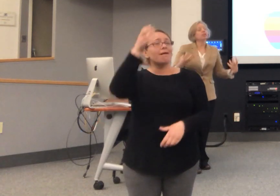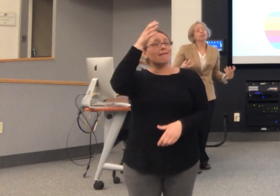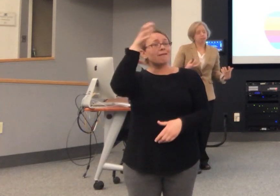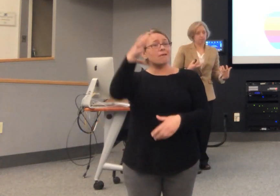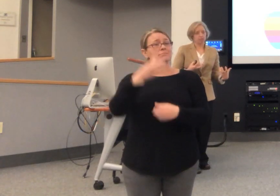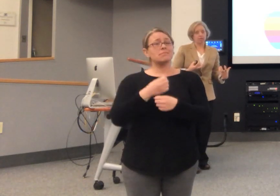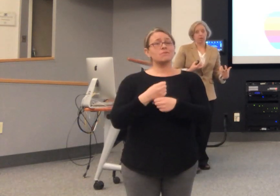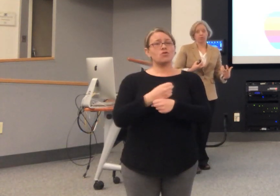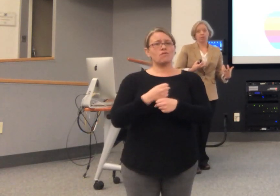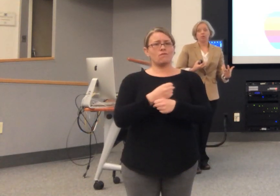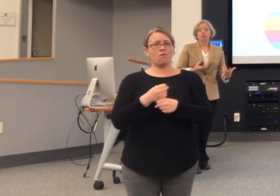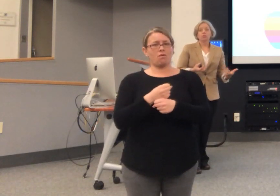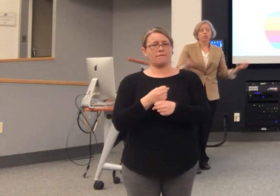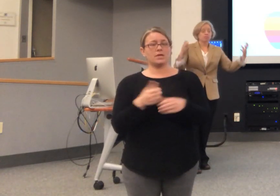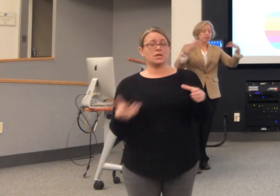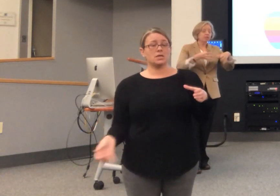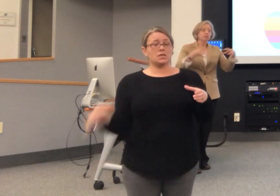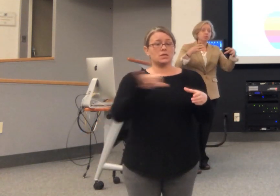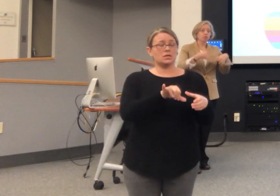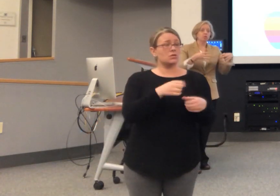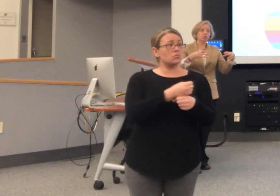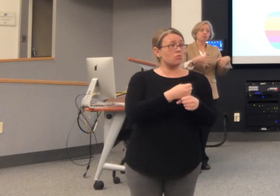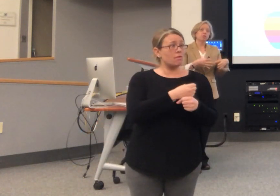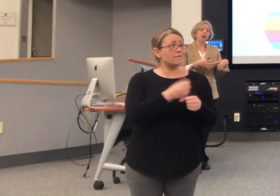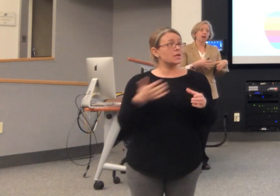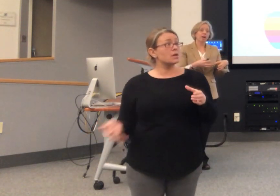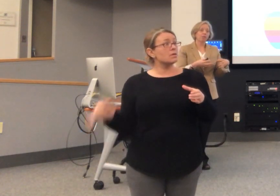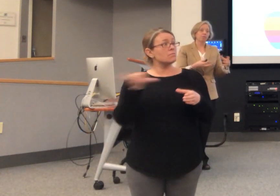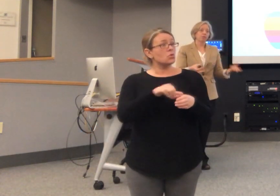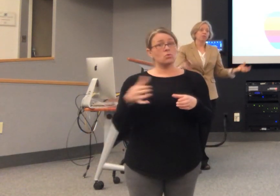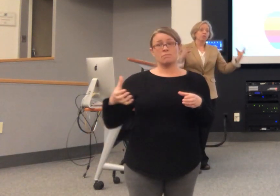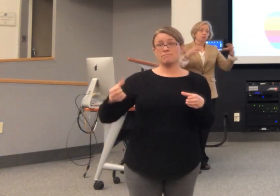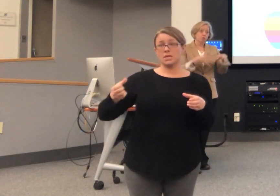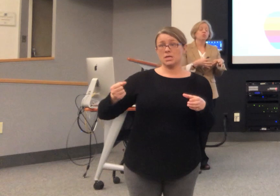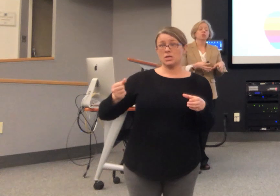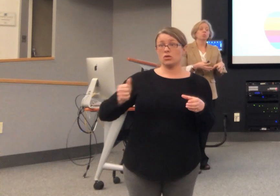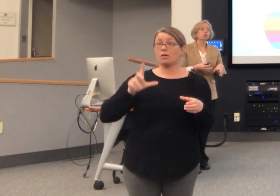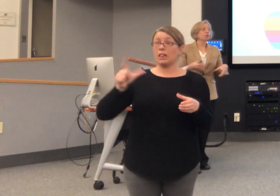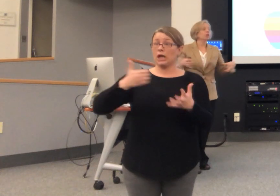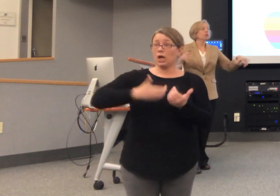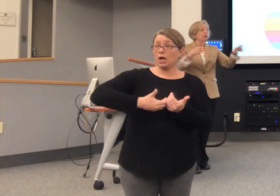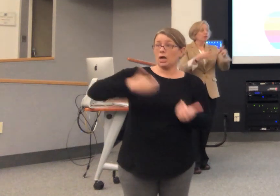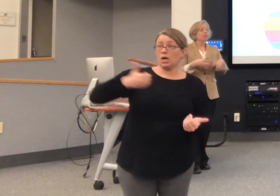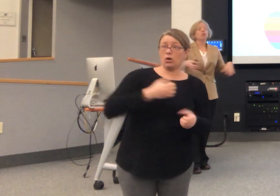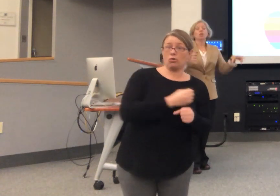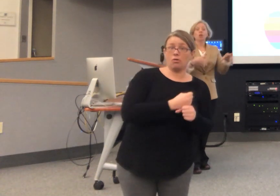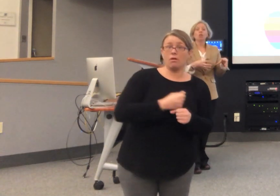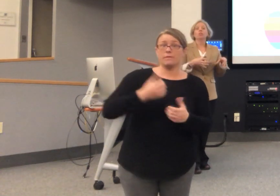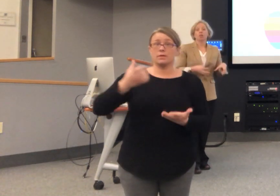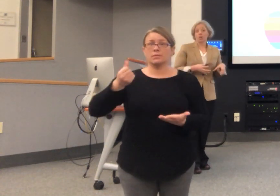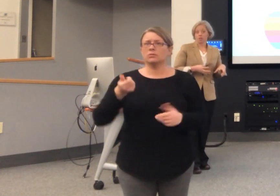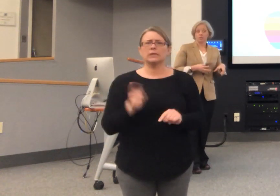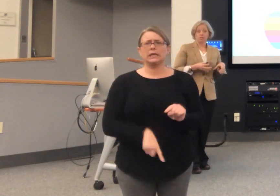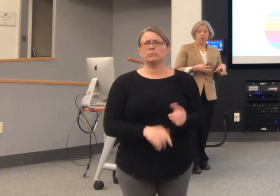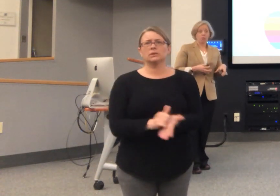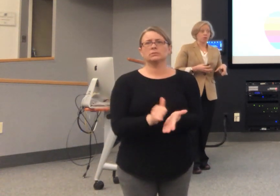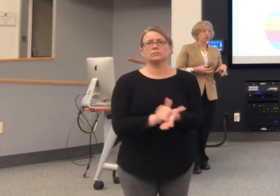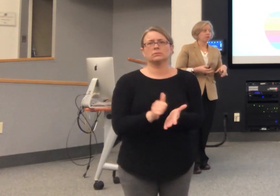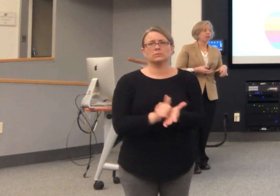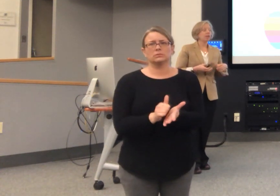you can't separate them out. So as many contributors as you have to a joint work, they are all willing authors of that work.